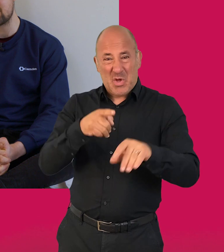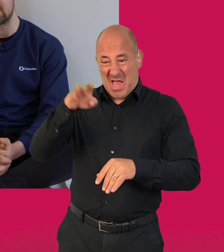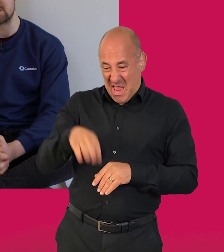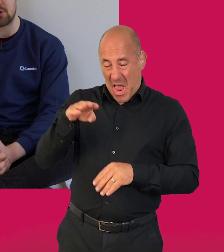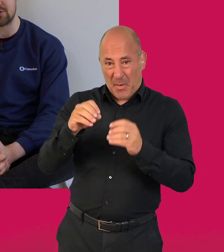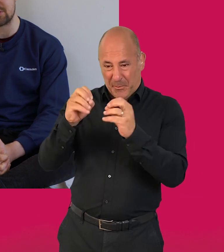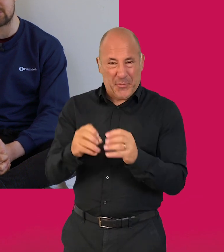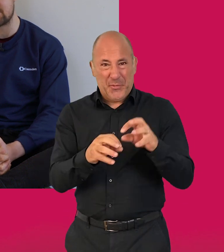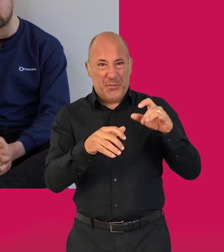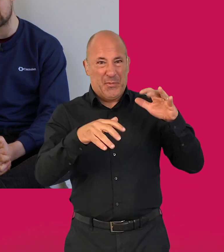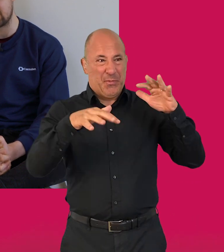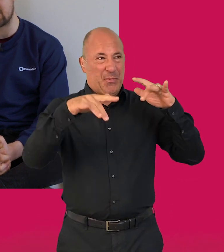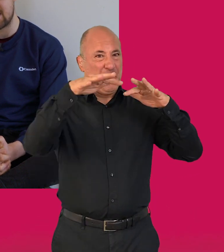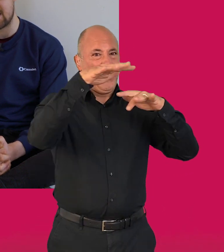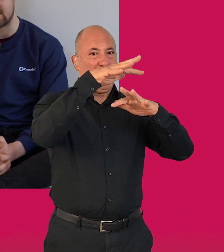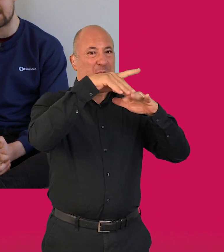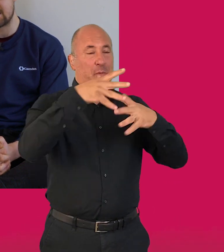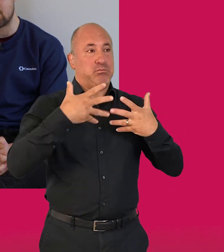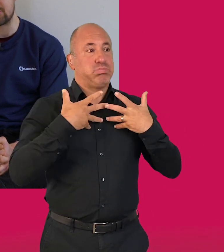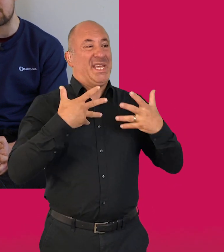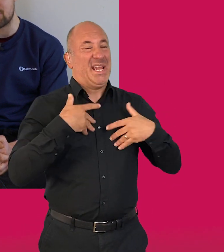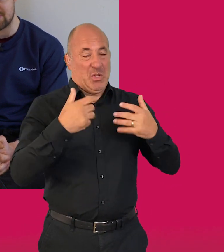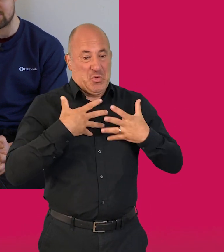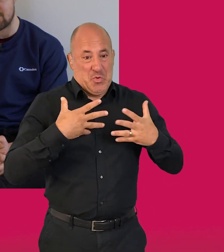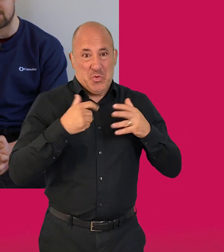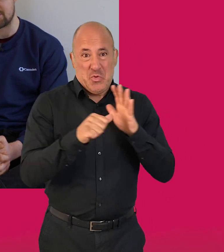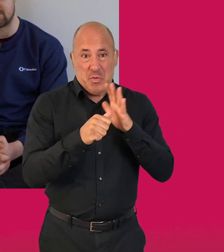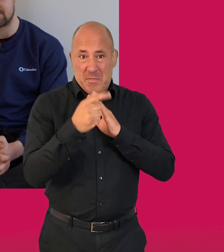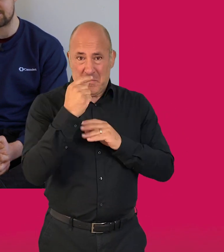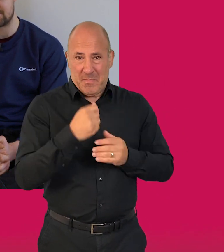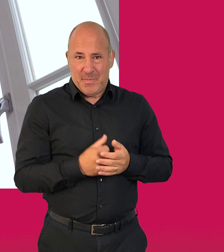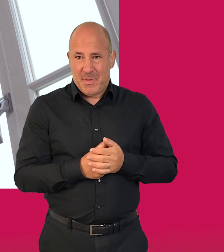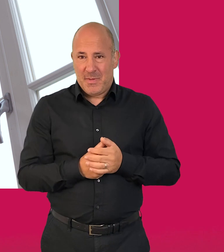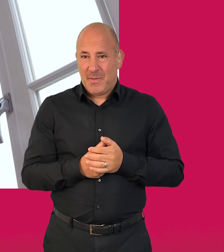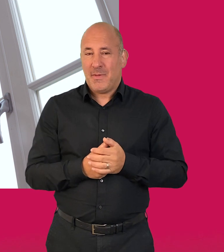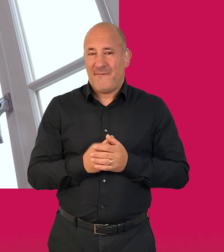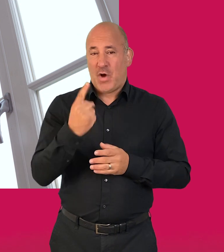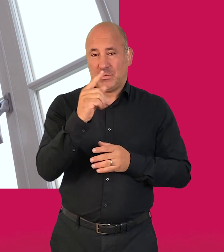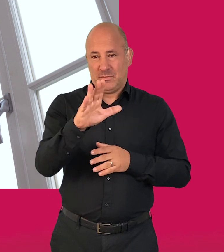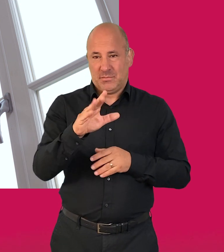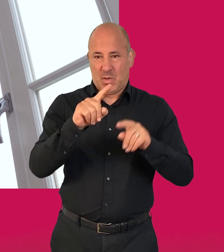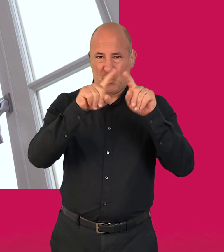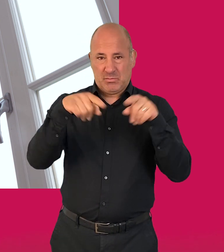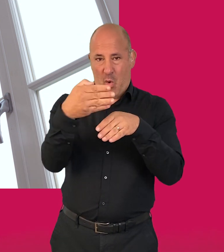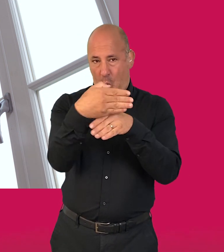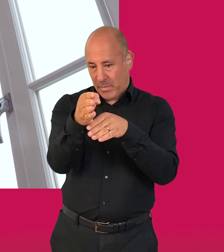release toxins and spores into the air, causing you breathing problems. First, open the windows